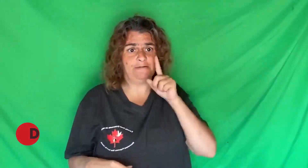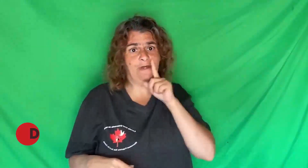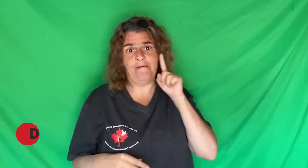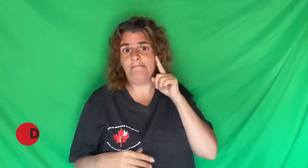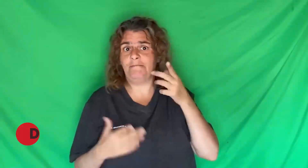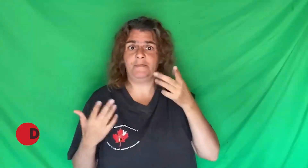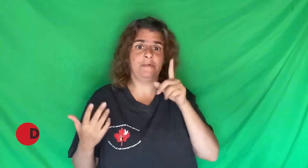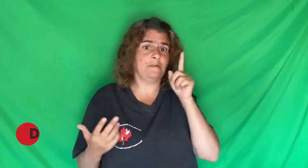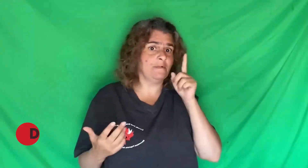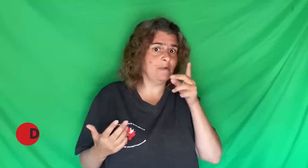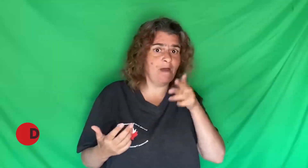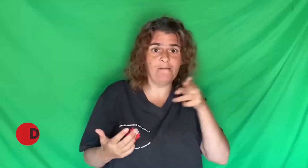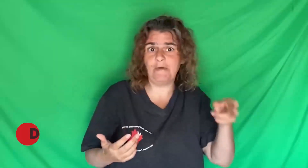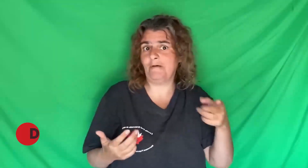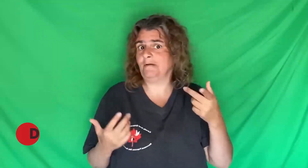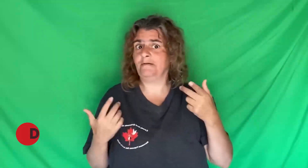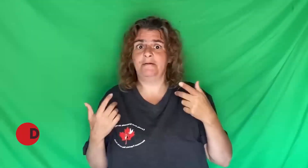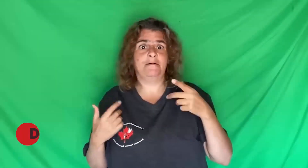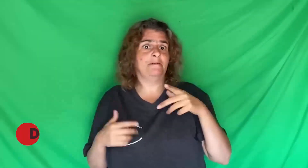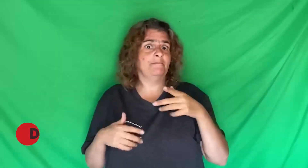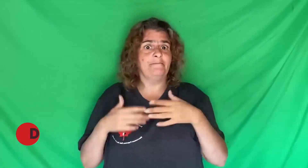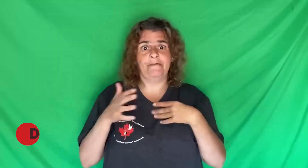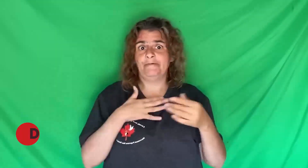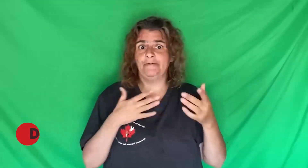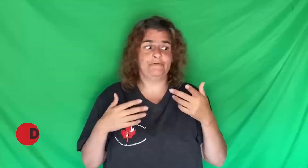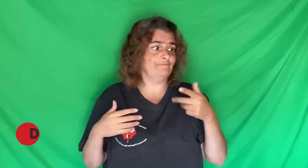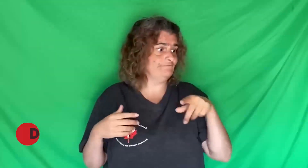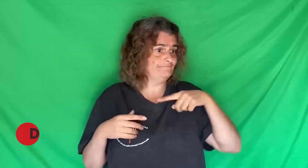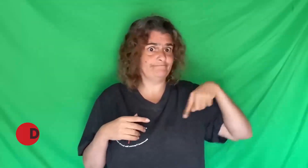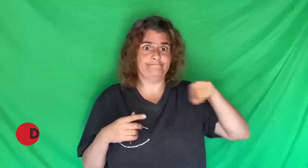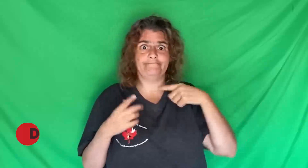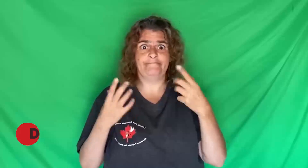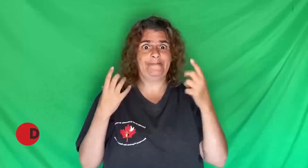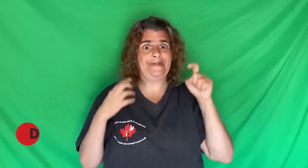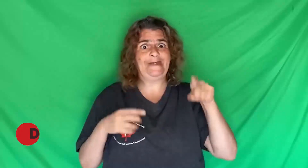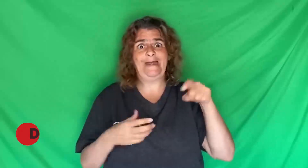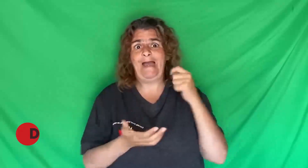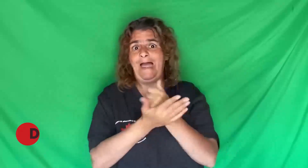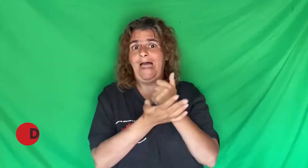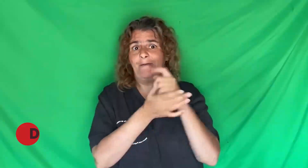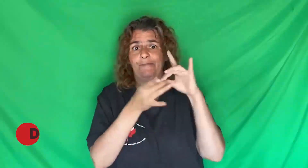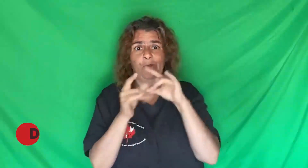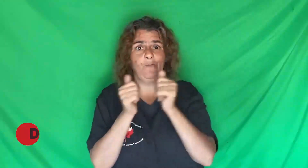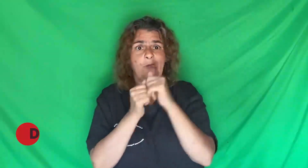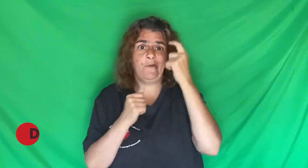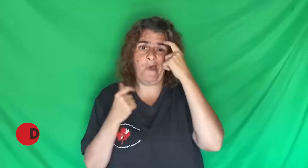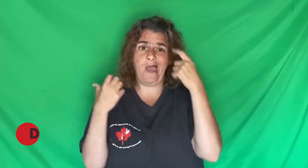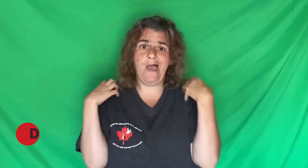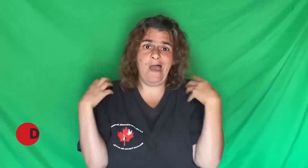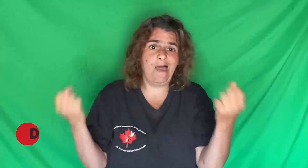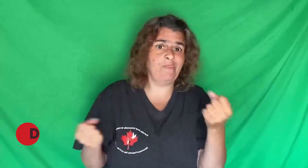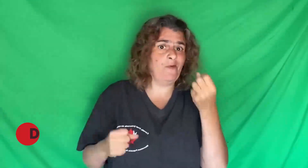Deaf and hard-of-hearing Canadians who need help with their mental health